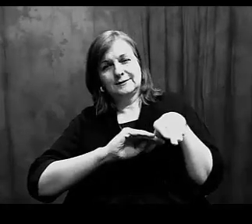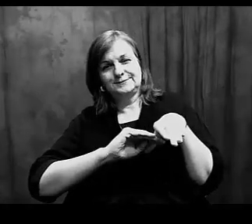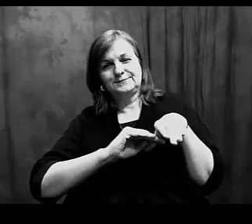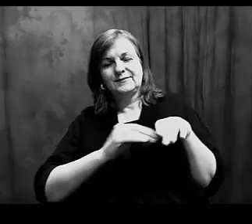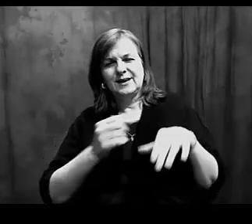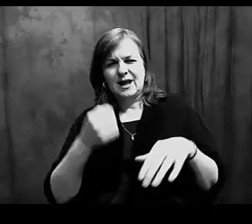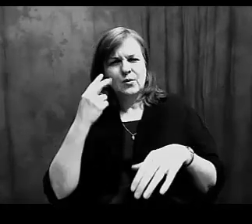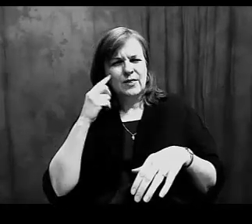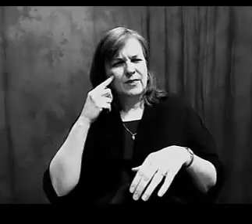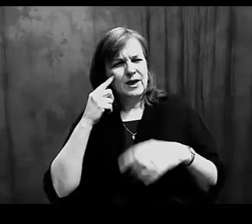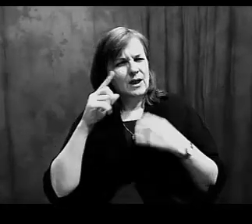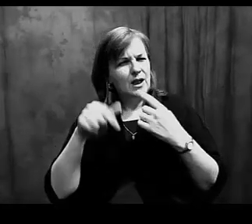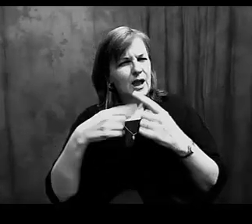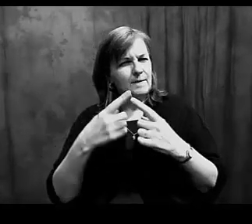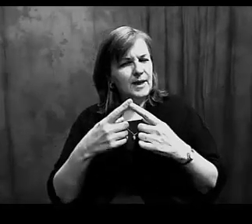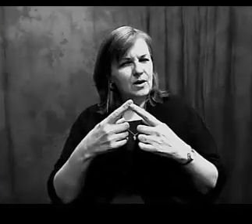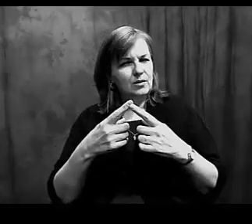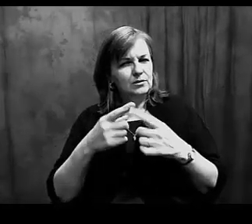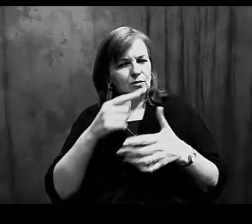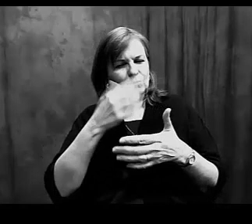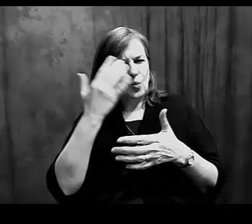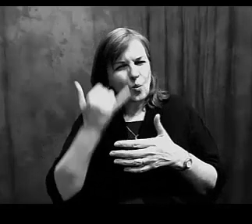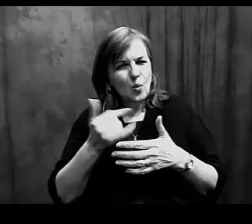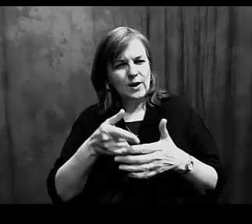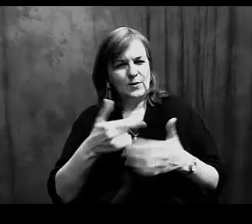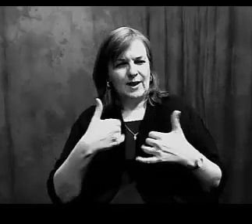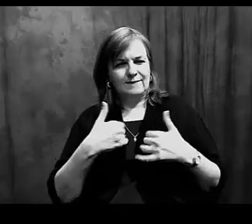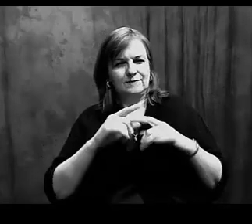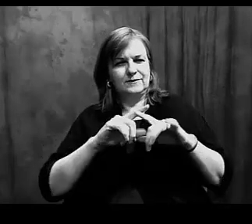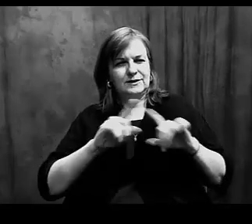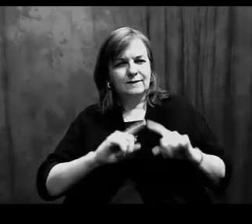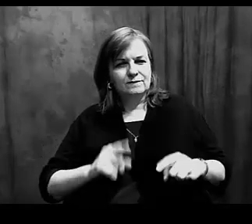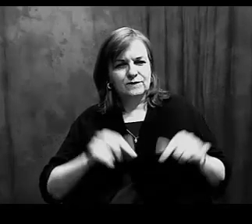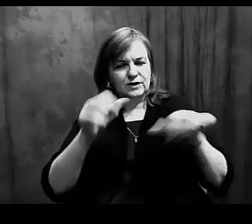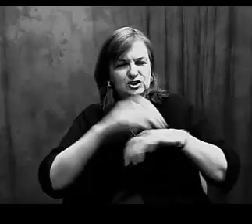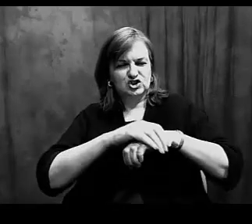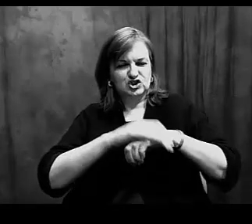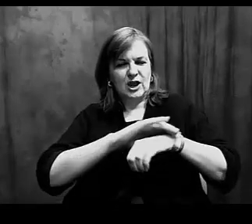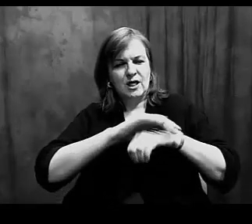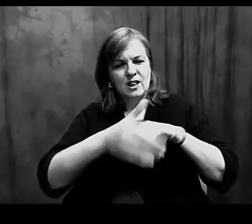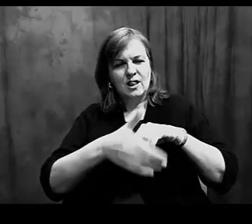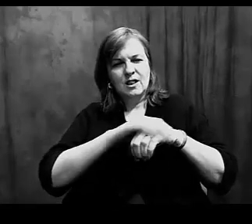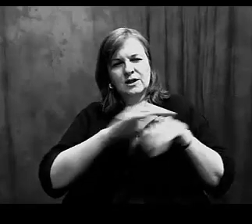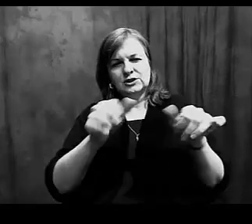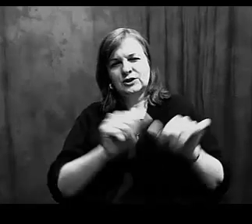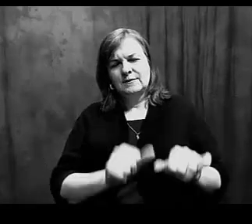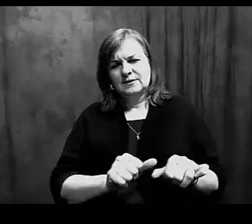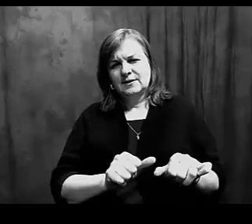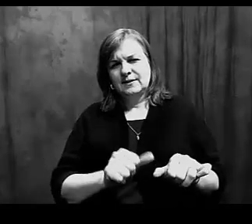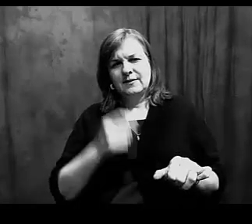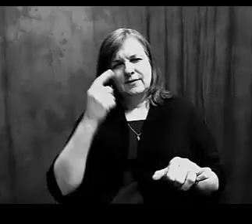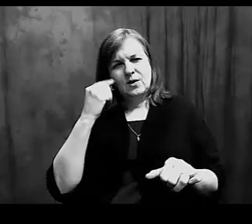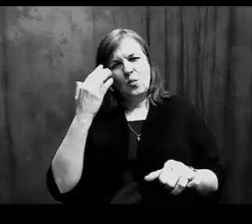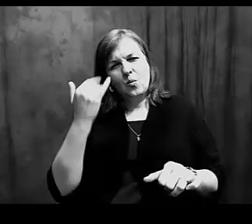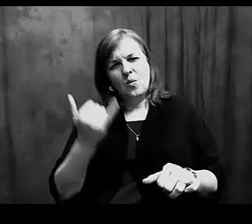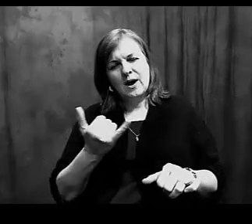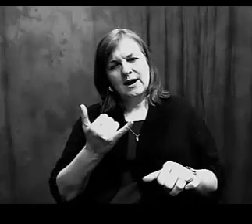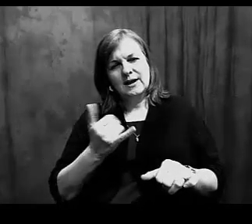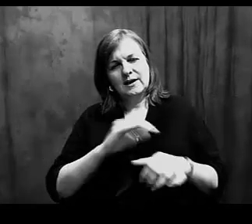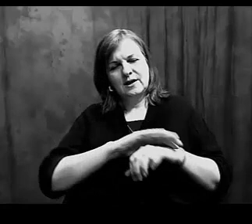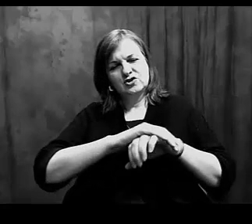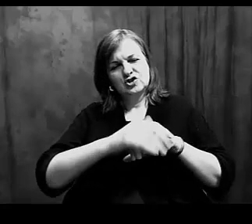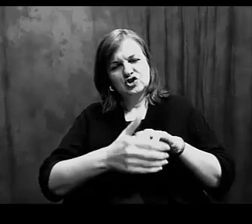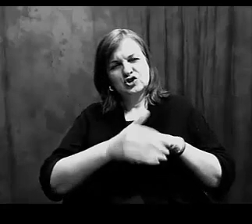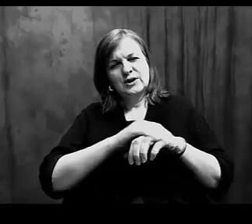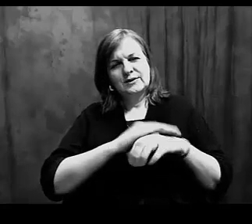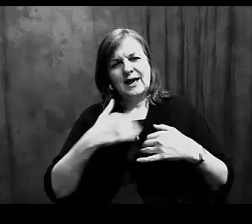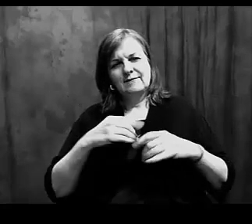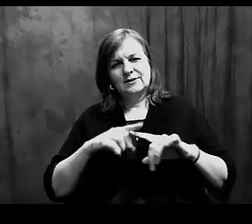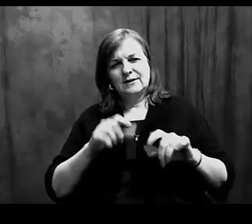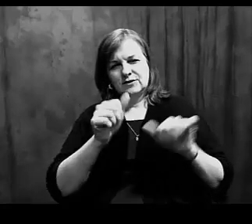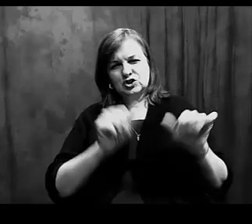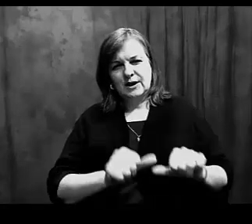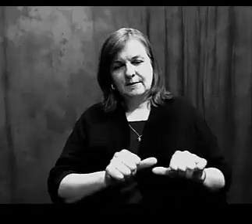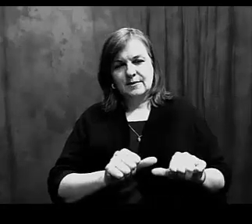I want you to think about differences and we will look later - but for now think about differences why the shells might be shaped